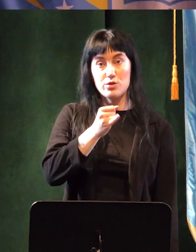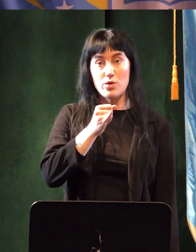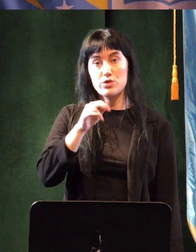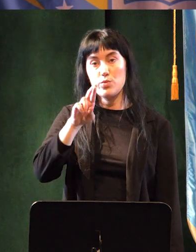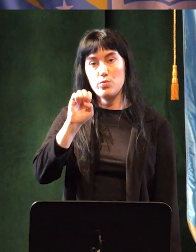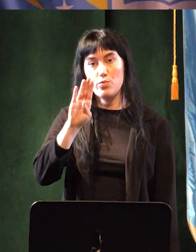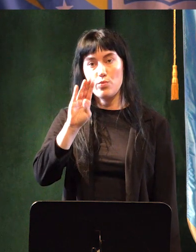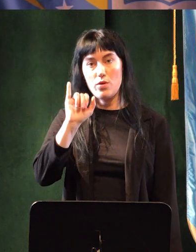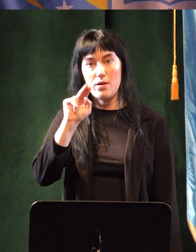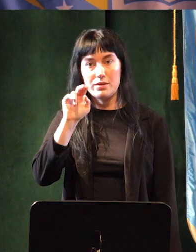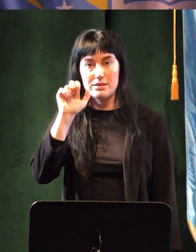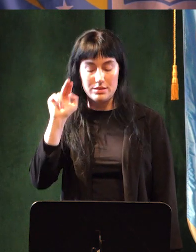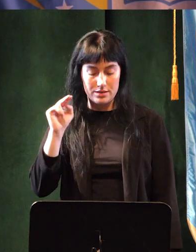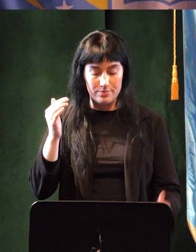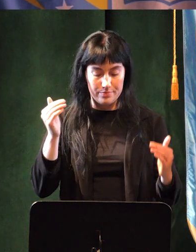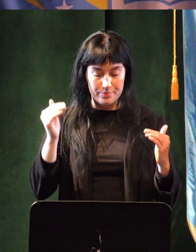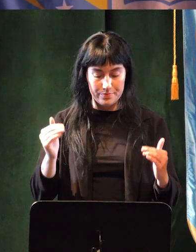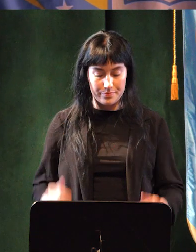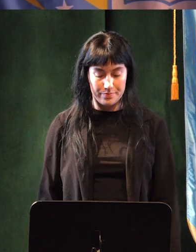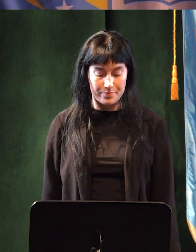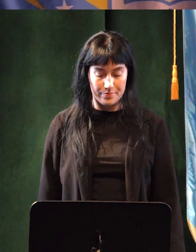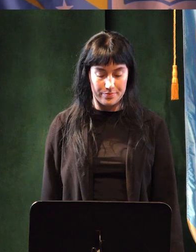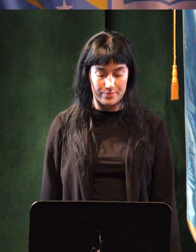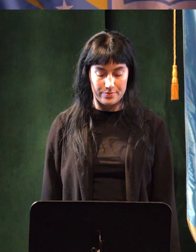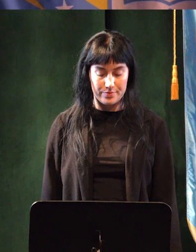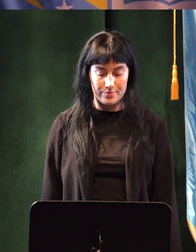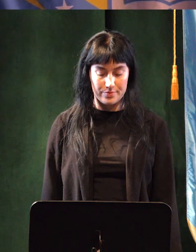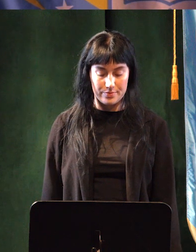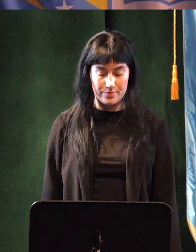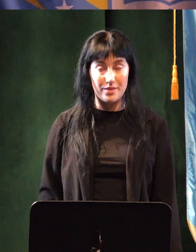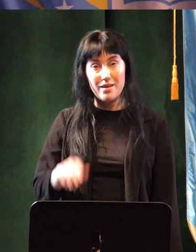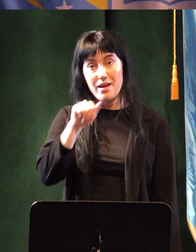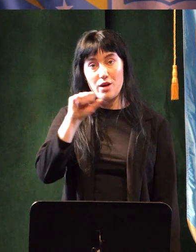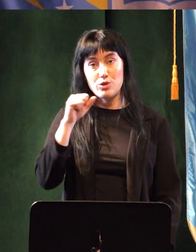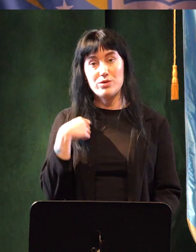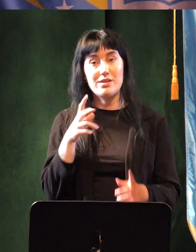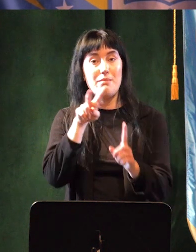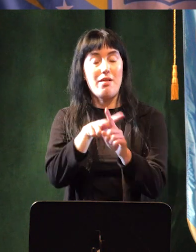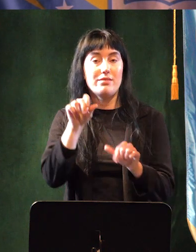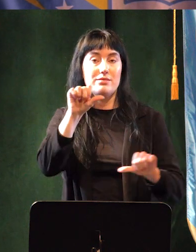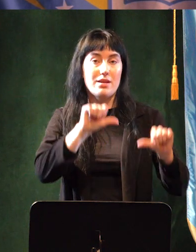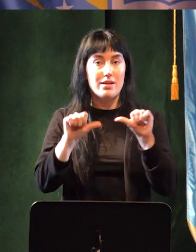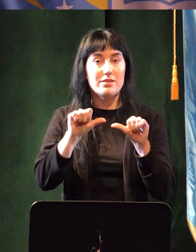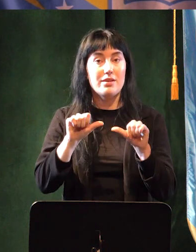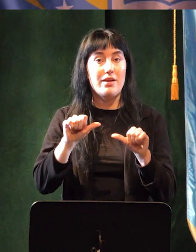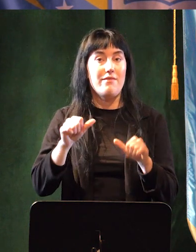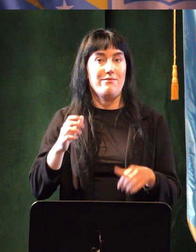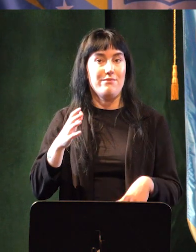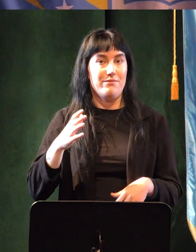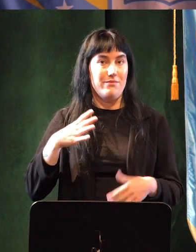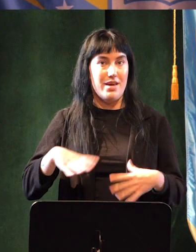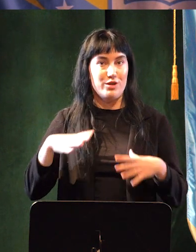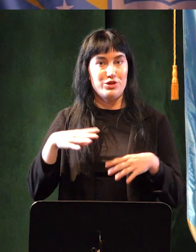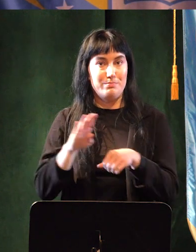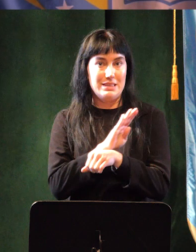robinson associate in applied science fashion business